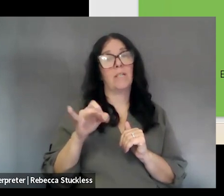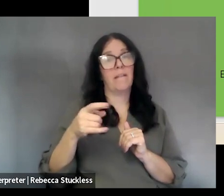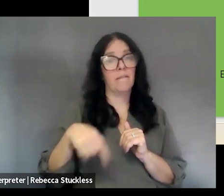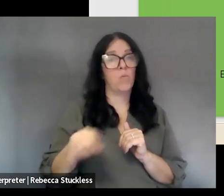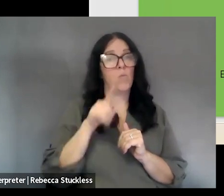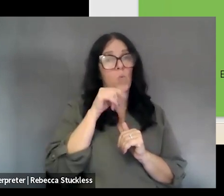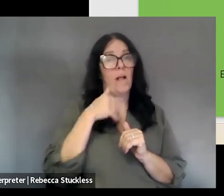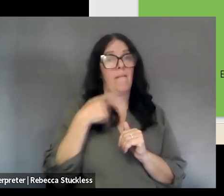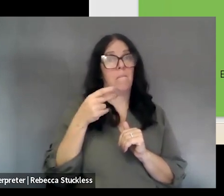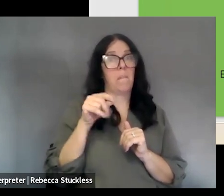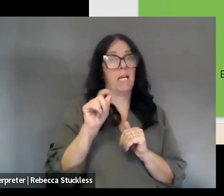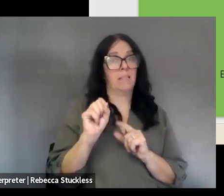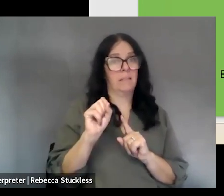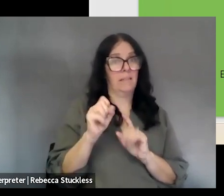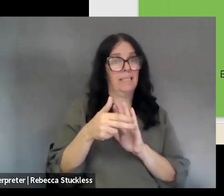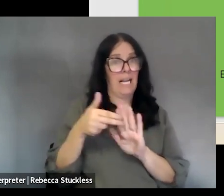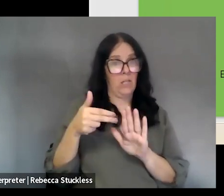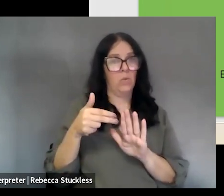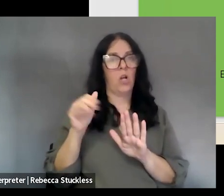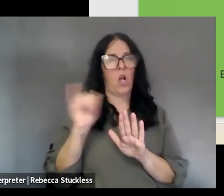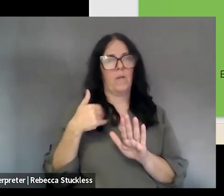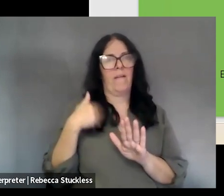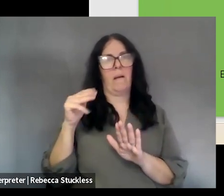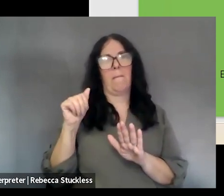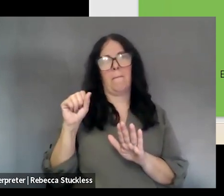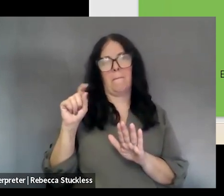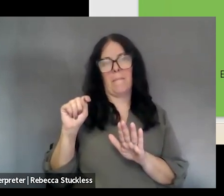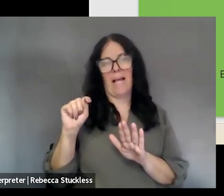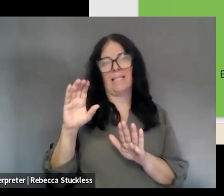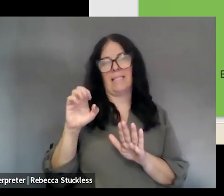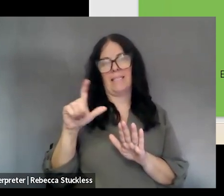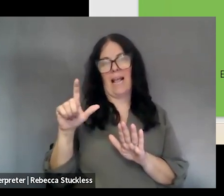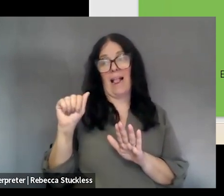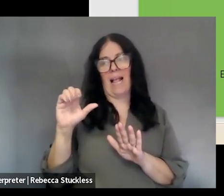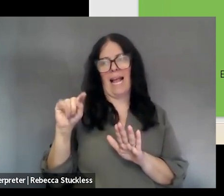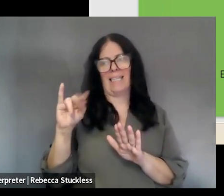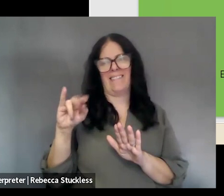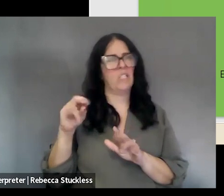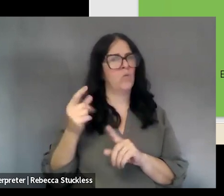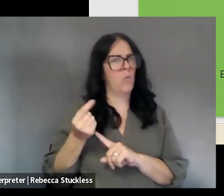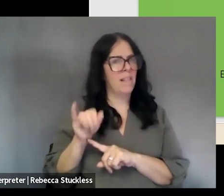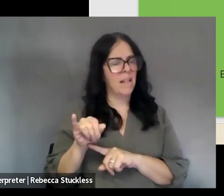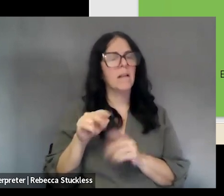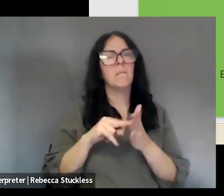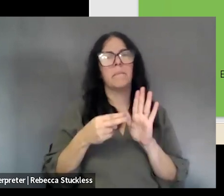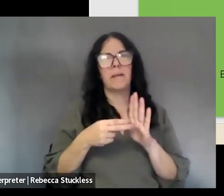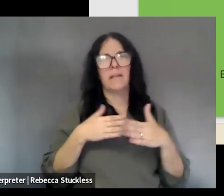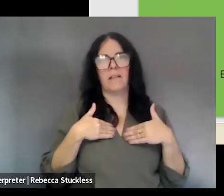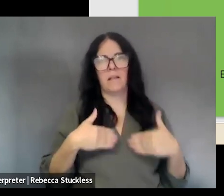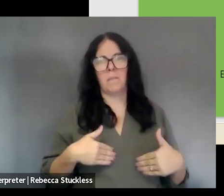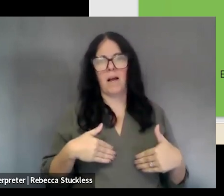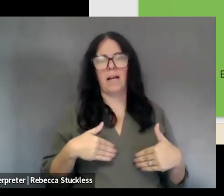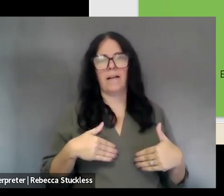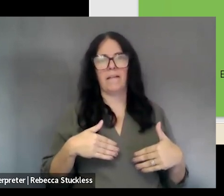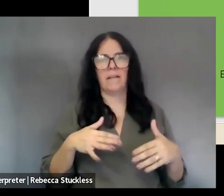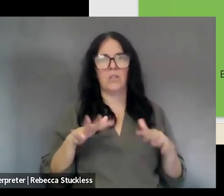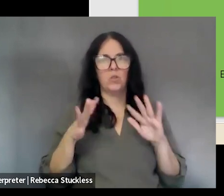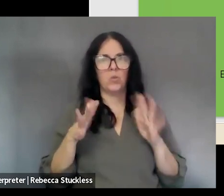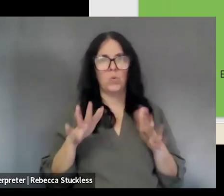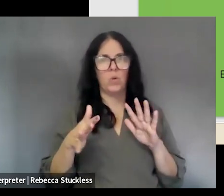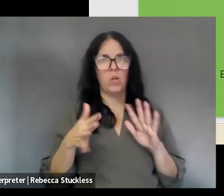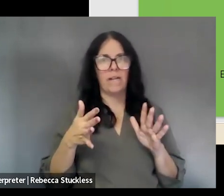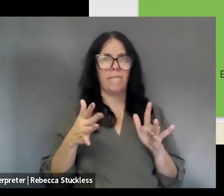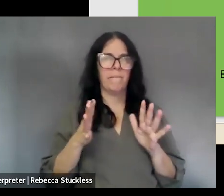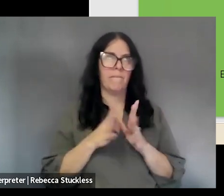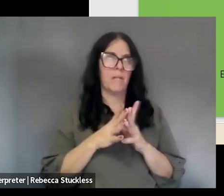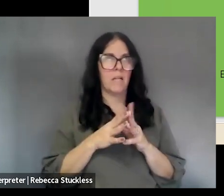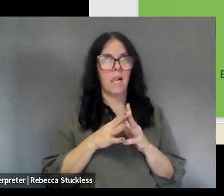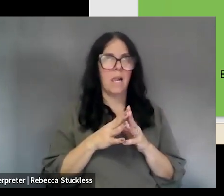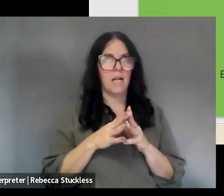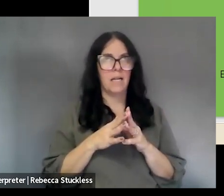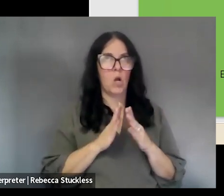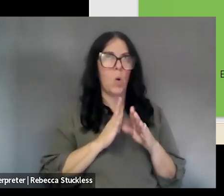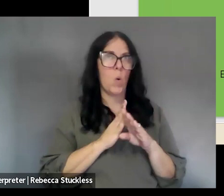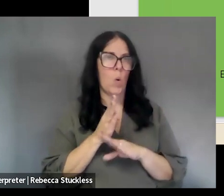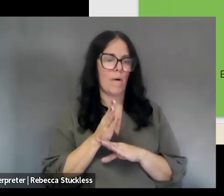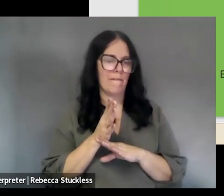POTS diagnosis have mass cell activation, which means that the body sort of overreacts to